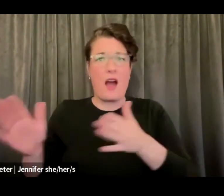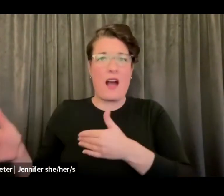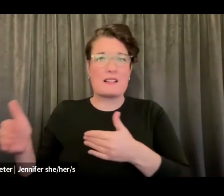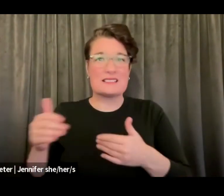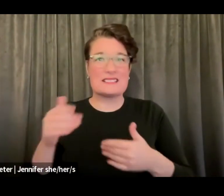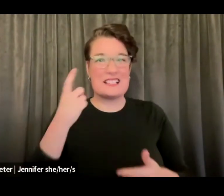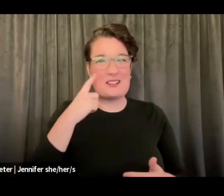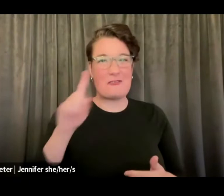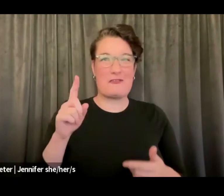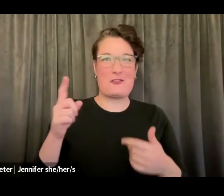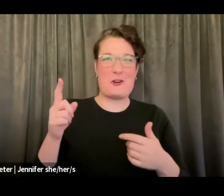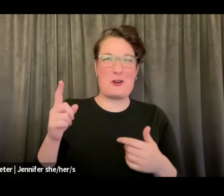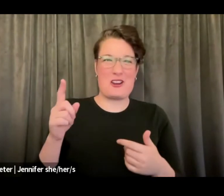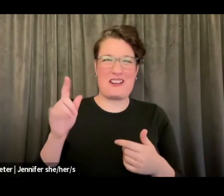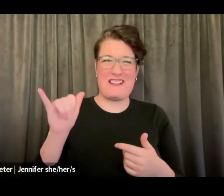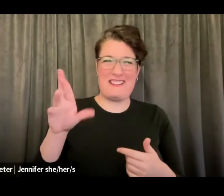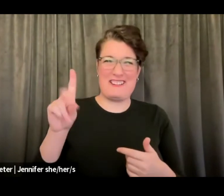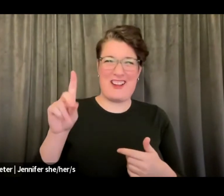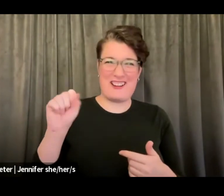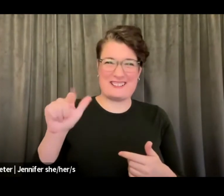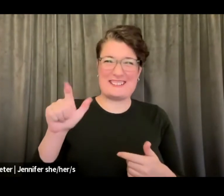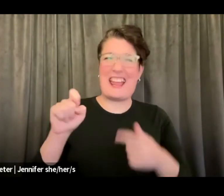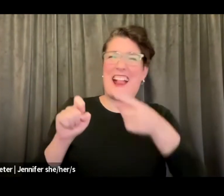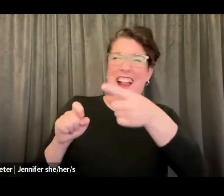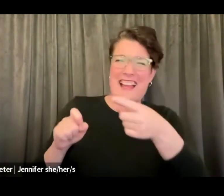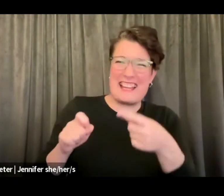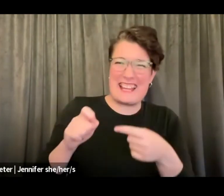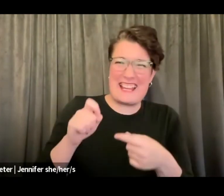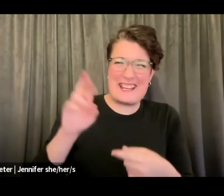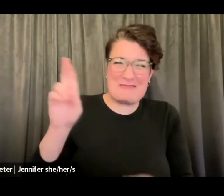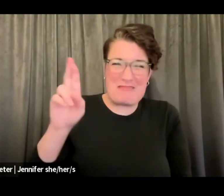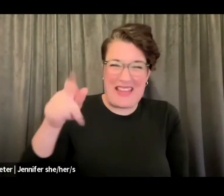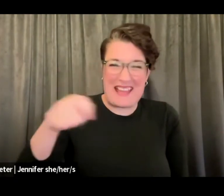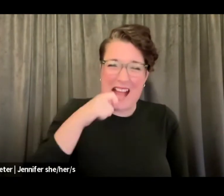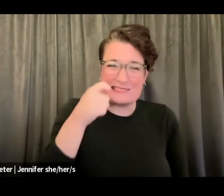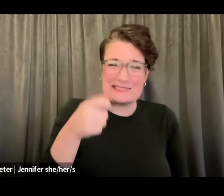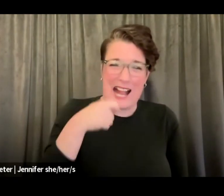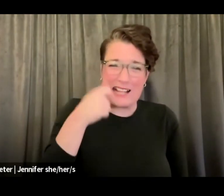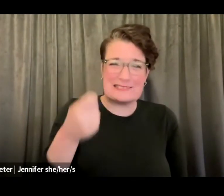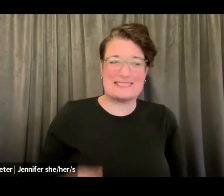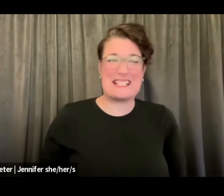sale but I'll I'll ask for a little honey look at you Rebekah with your salami